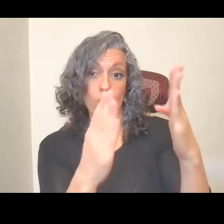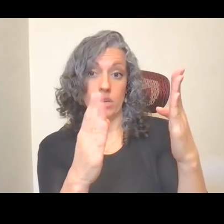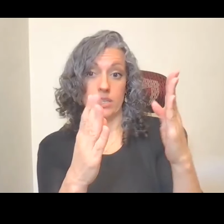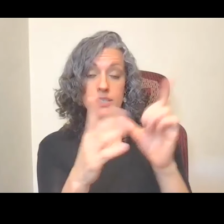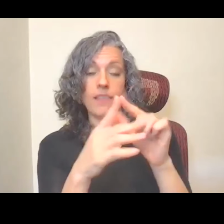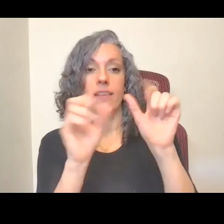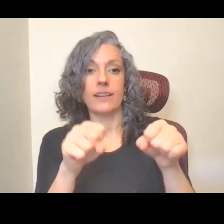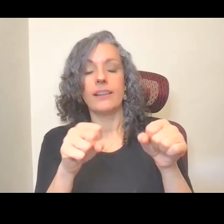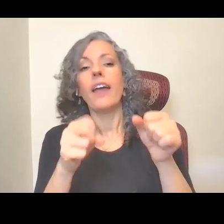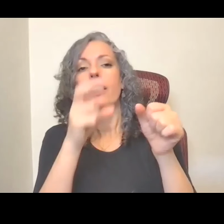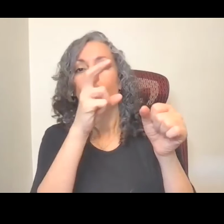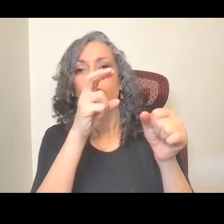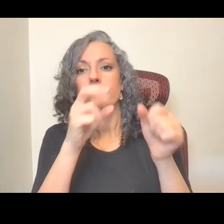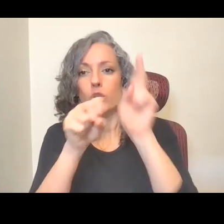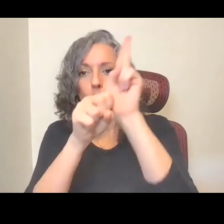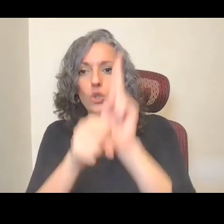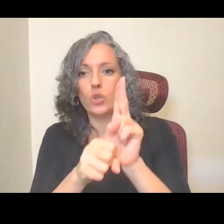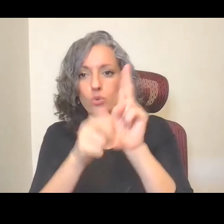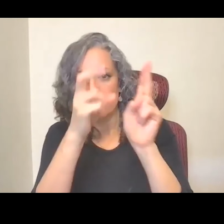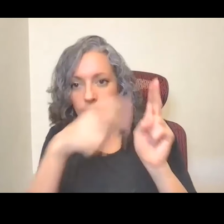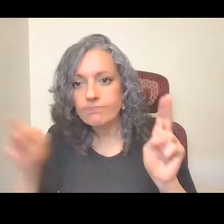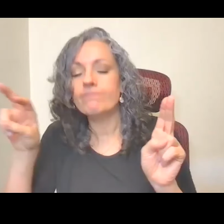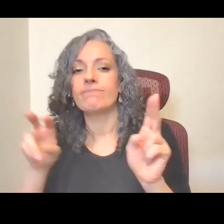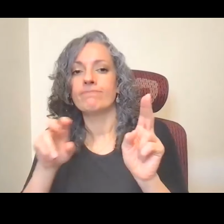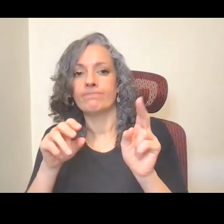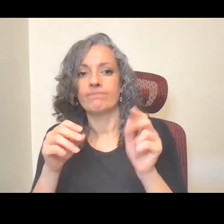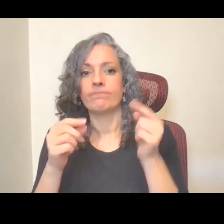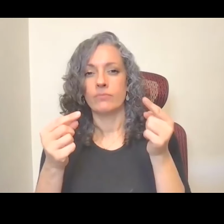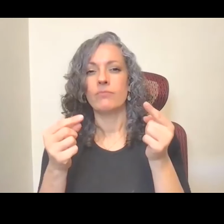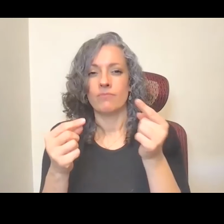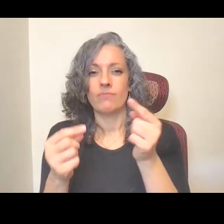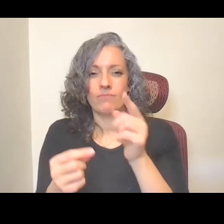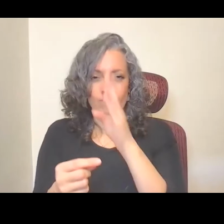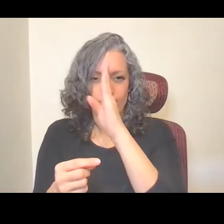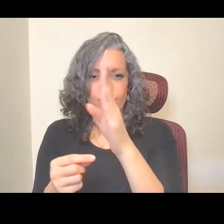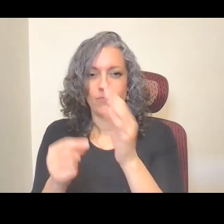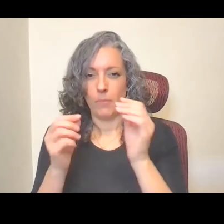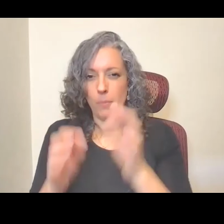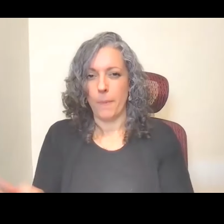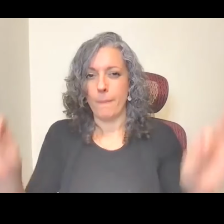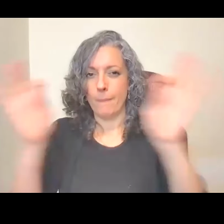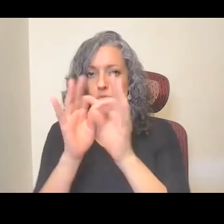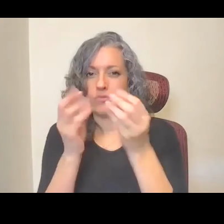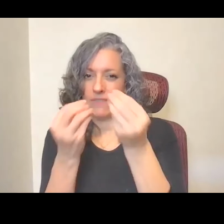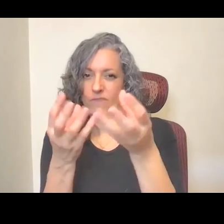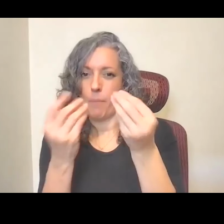the main content which is the core the core of the the page with the the name of the cooking recipe.